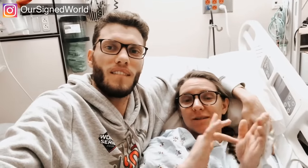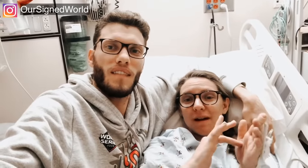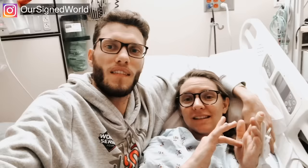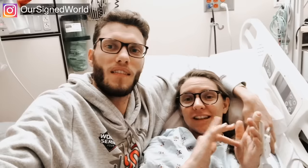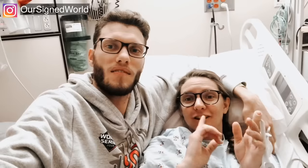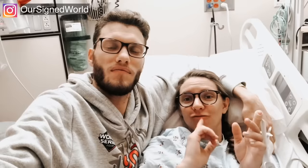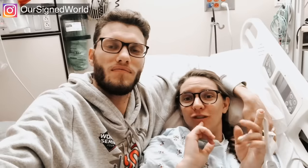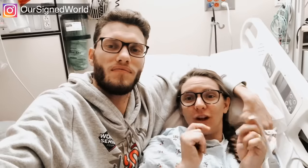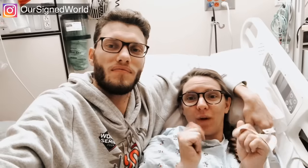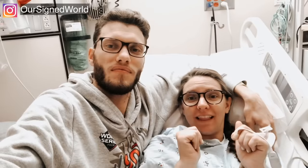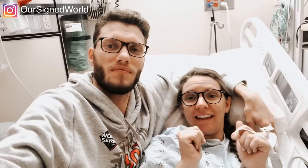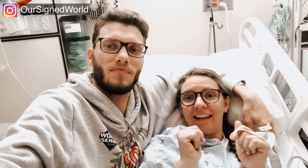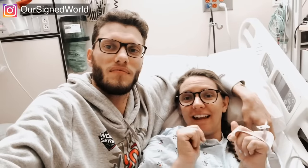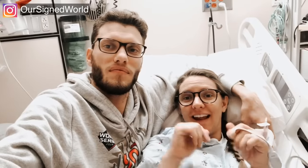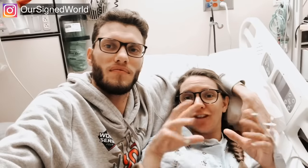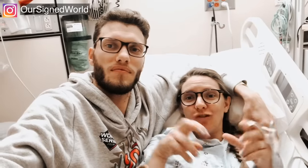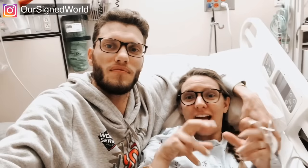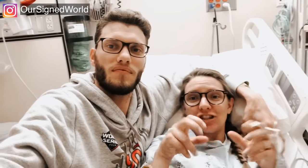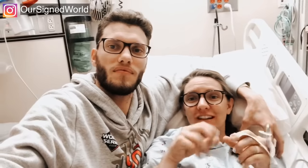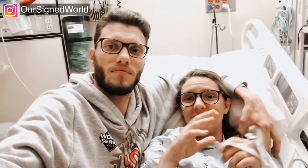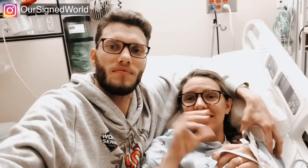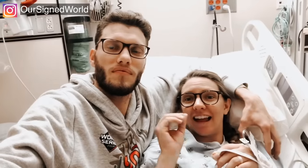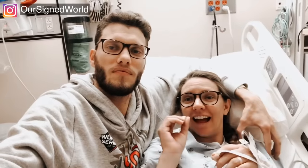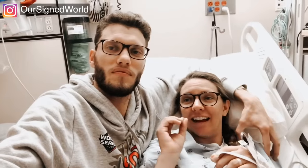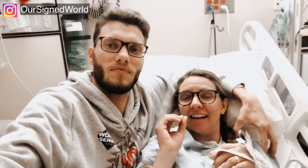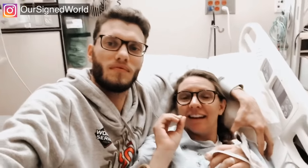to the medicine really quickly and have contractions and